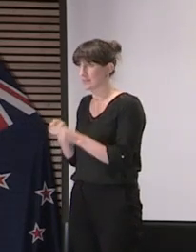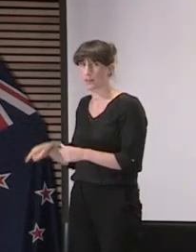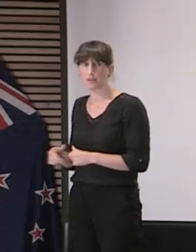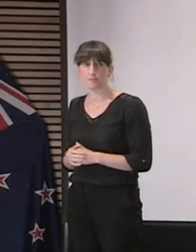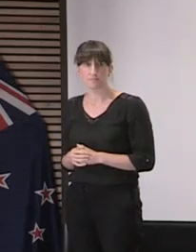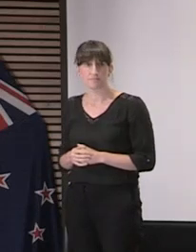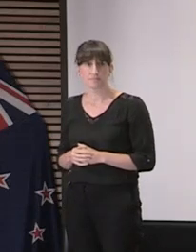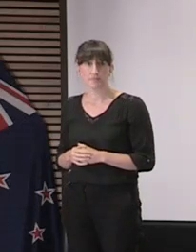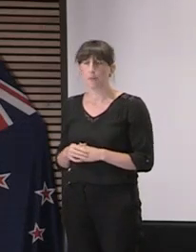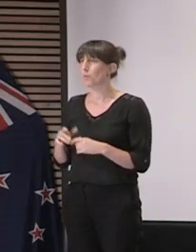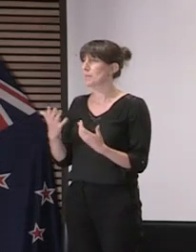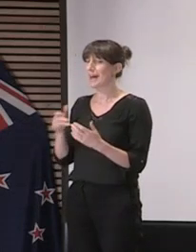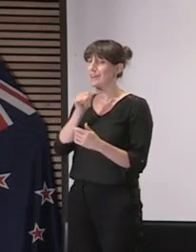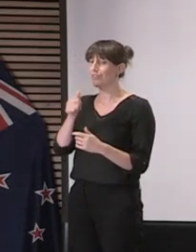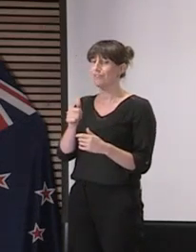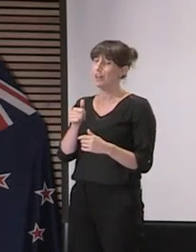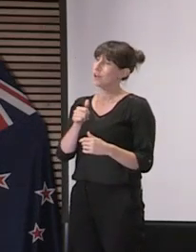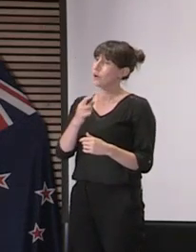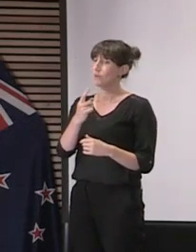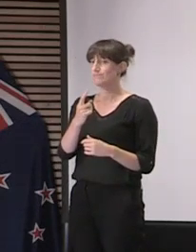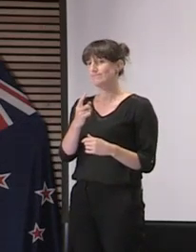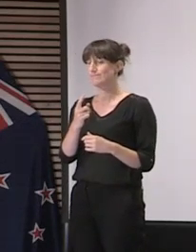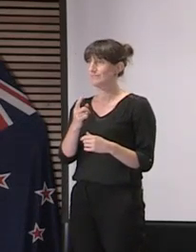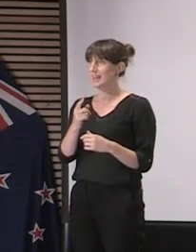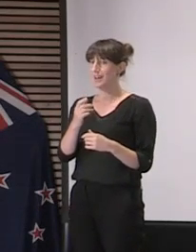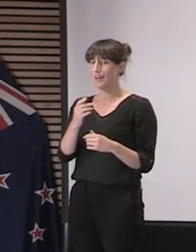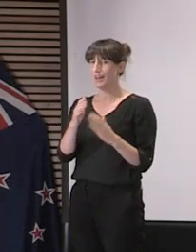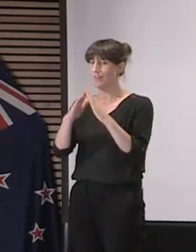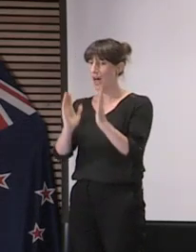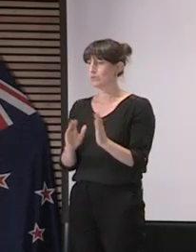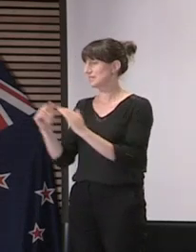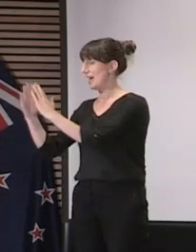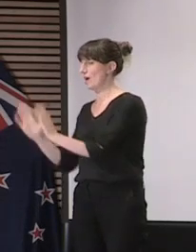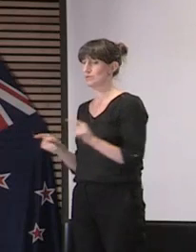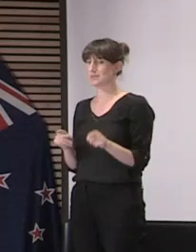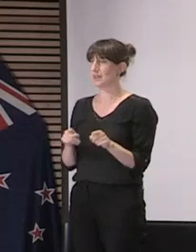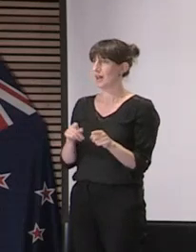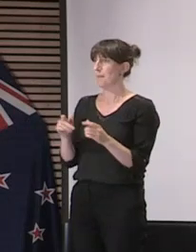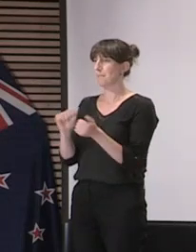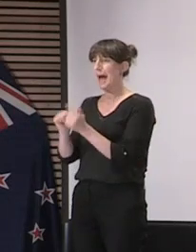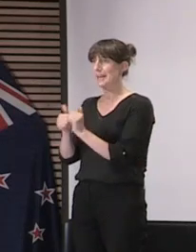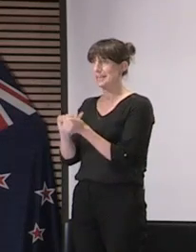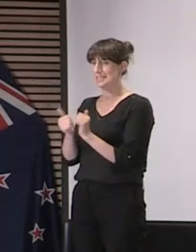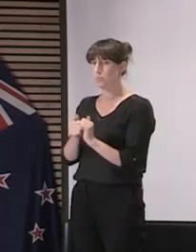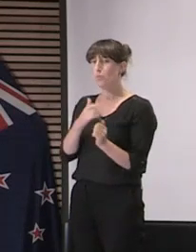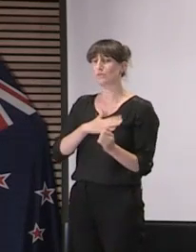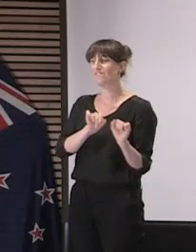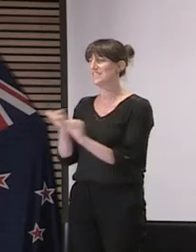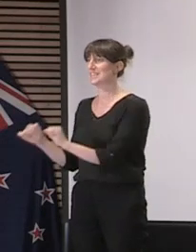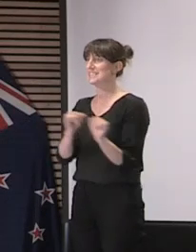their own household not being able to see partners in another household? There is